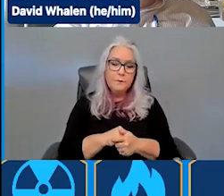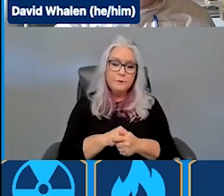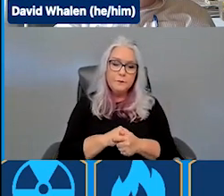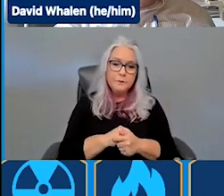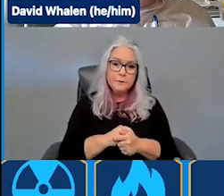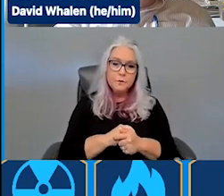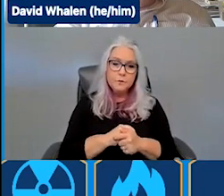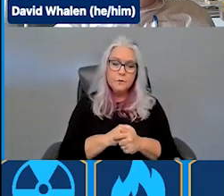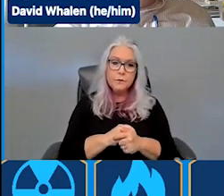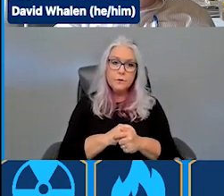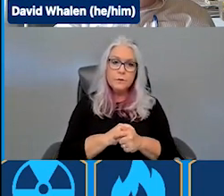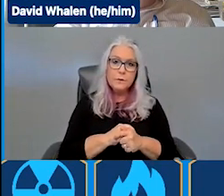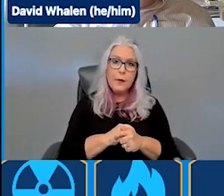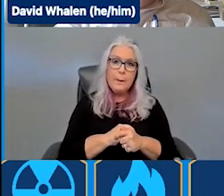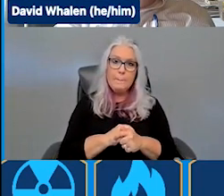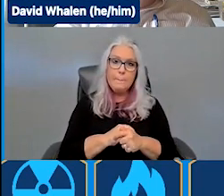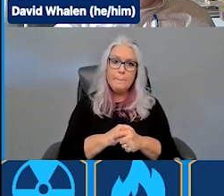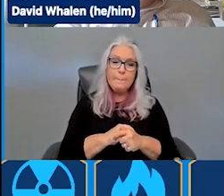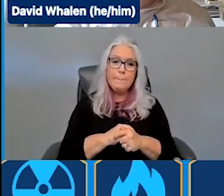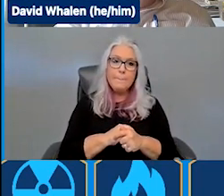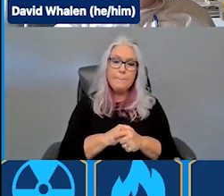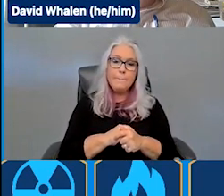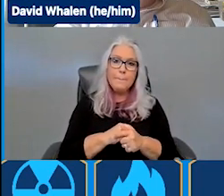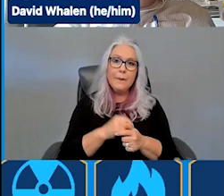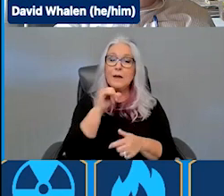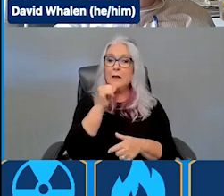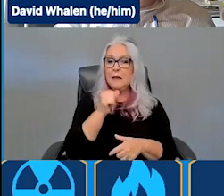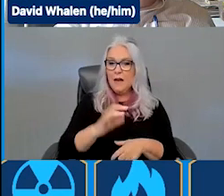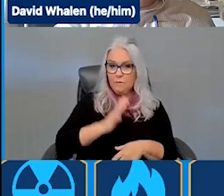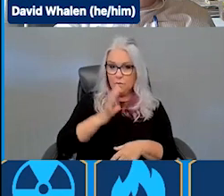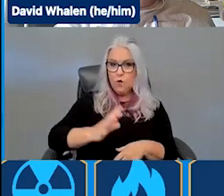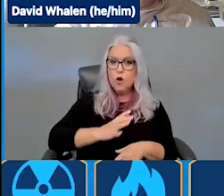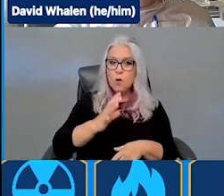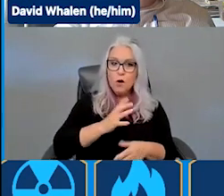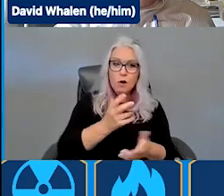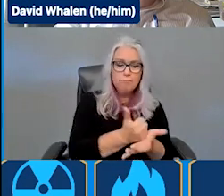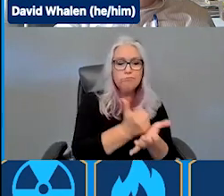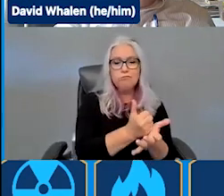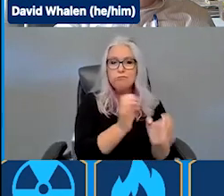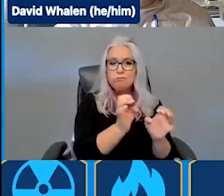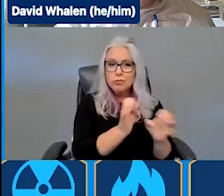this is informal triage is not discussed much in the literature from what Katie and I have